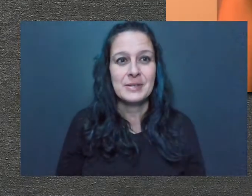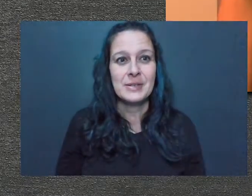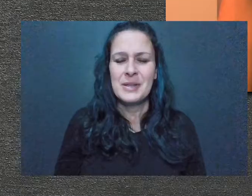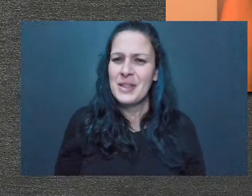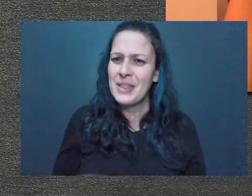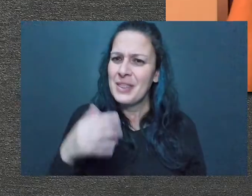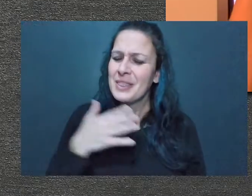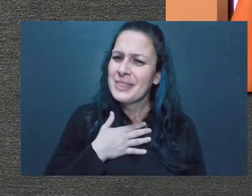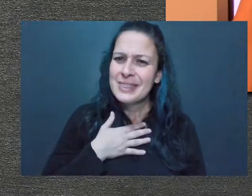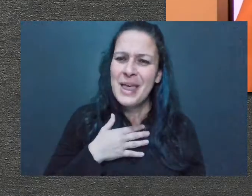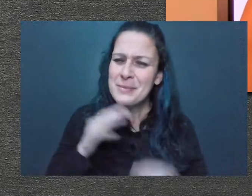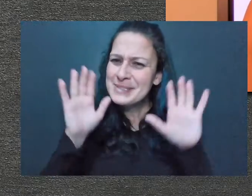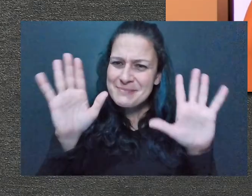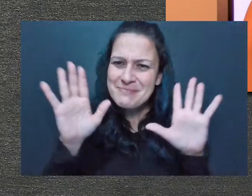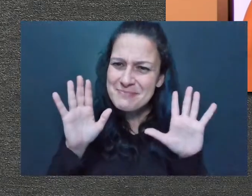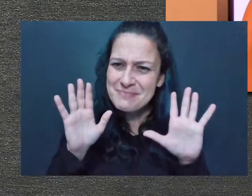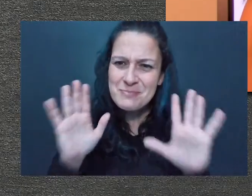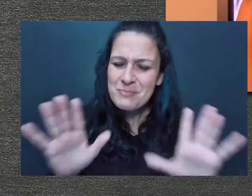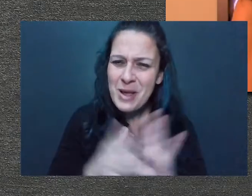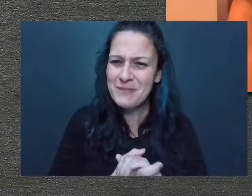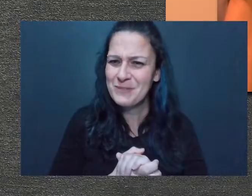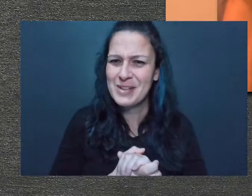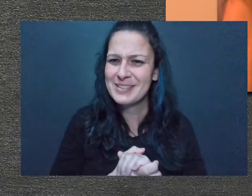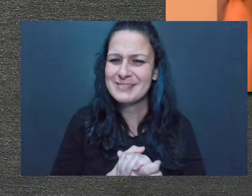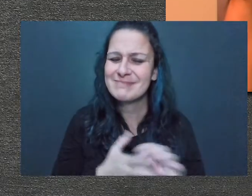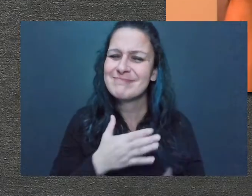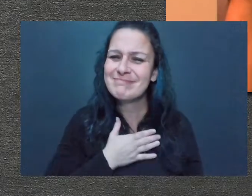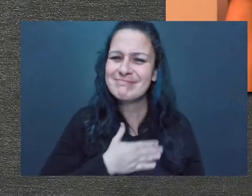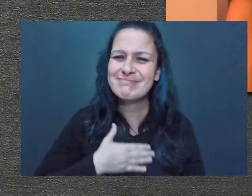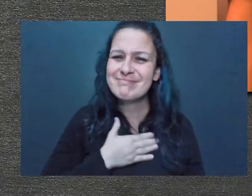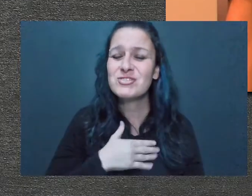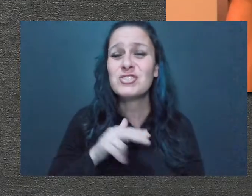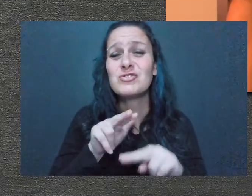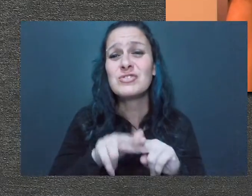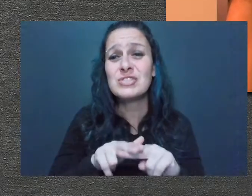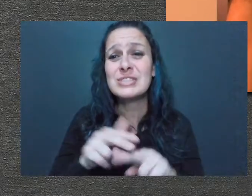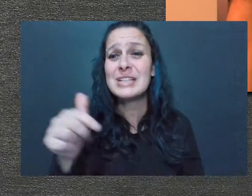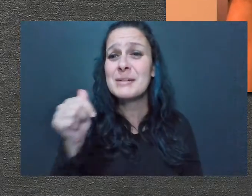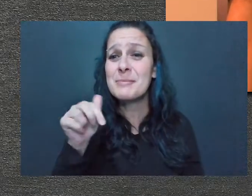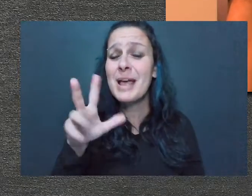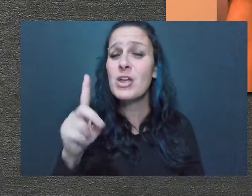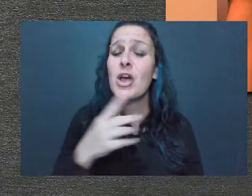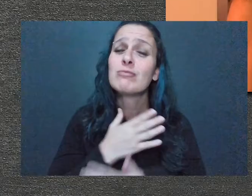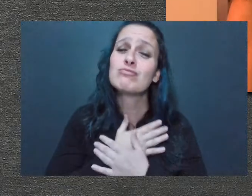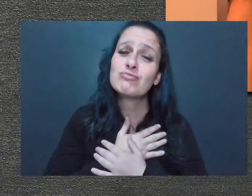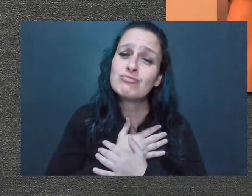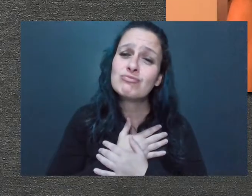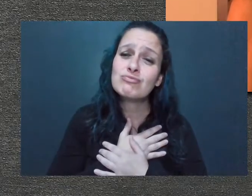Wasn't that the best? Oh, just sitting in the backyard,